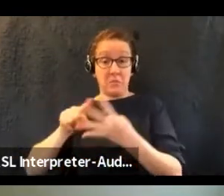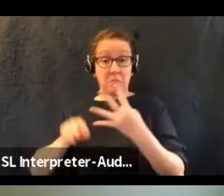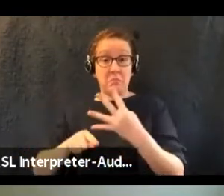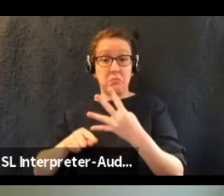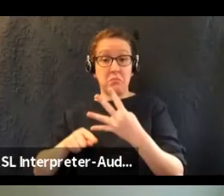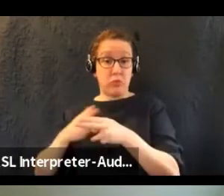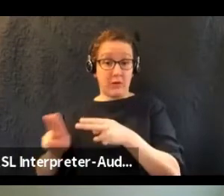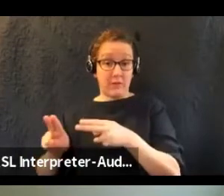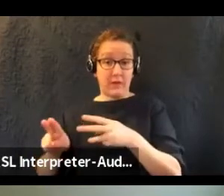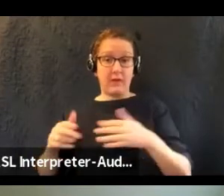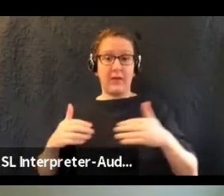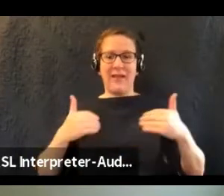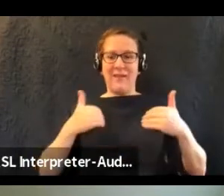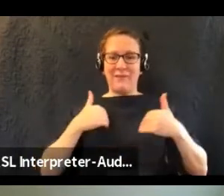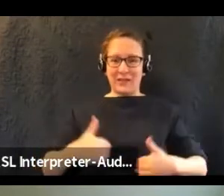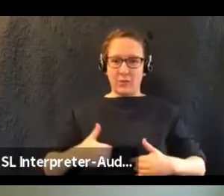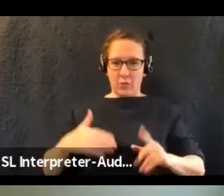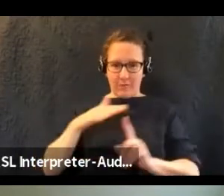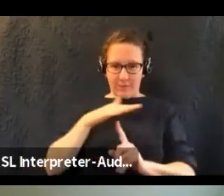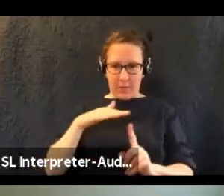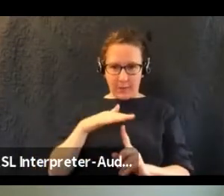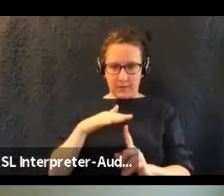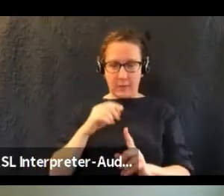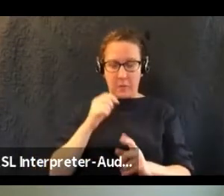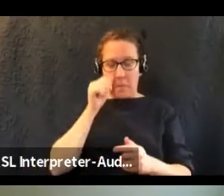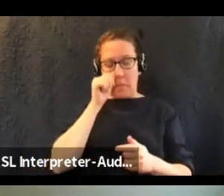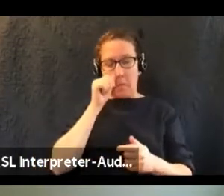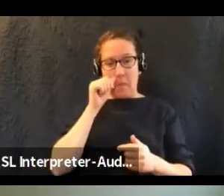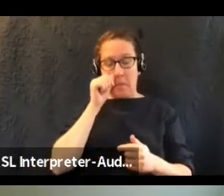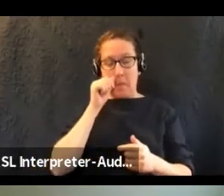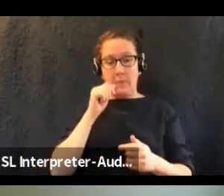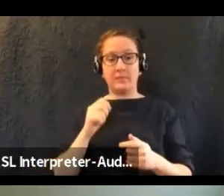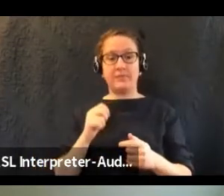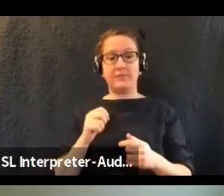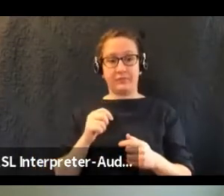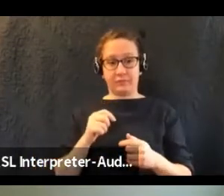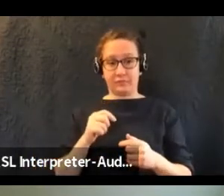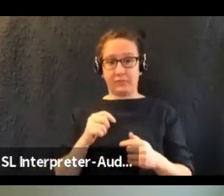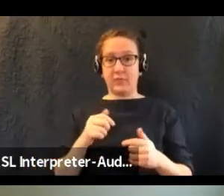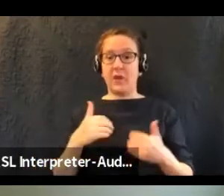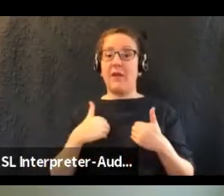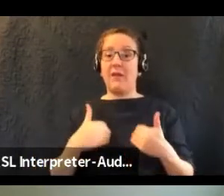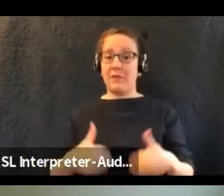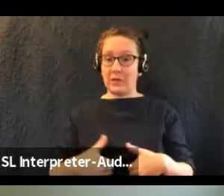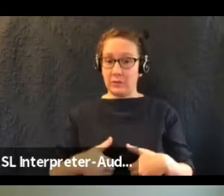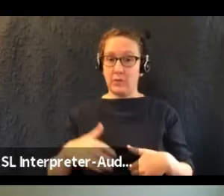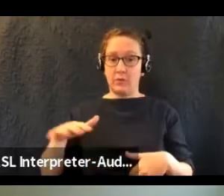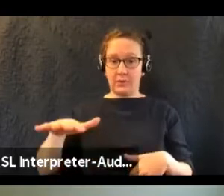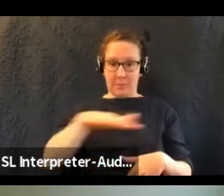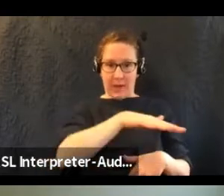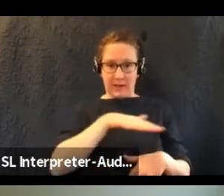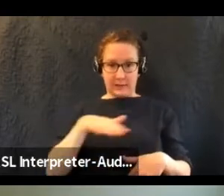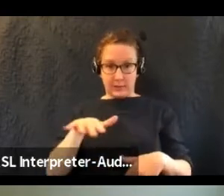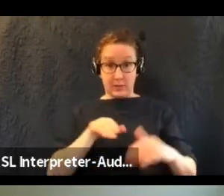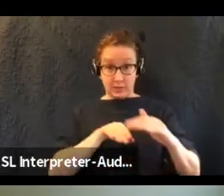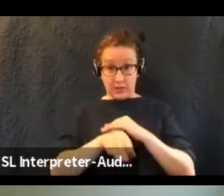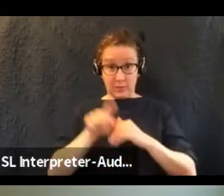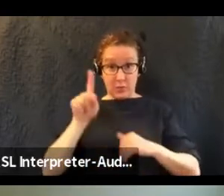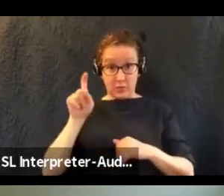The physical environment: is the physical space accessible?